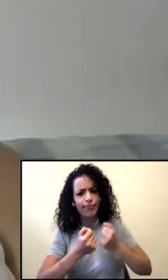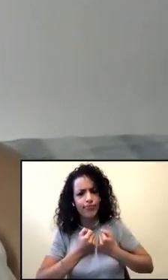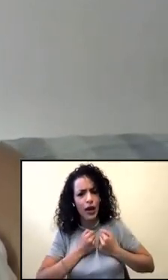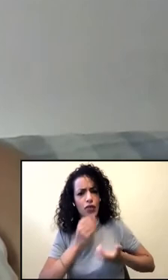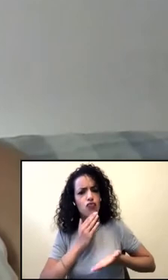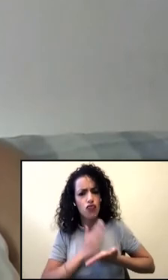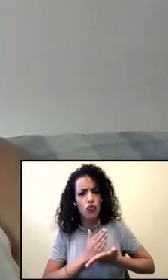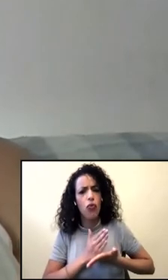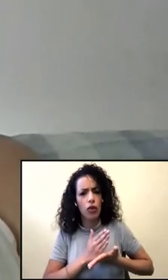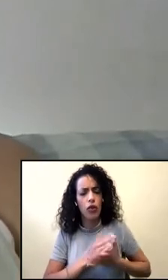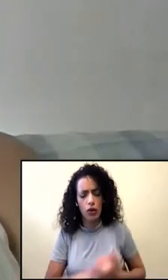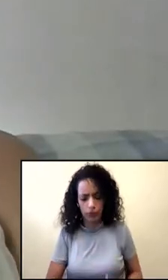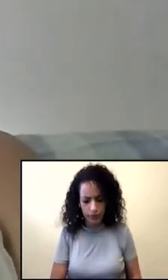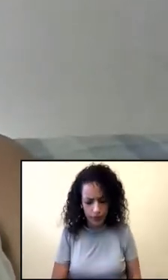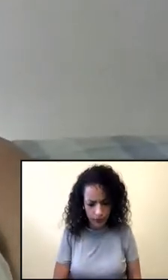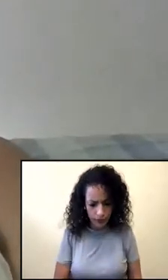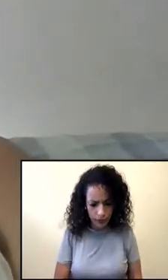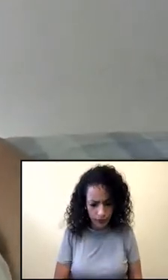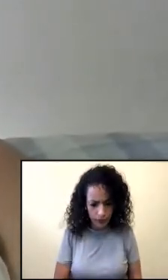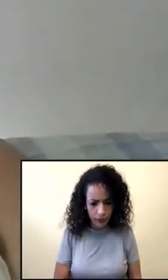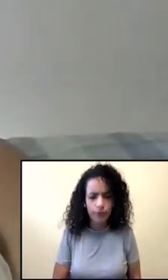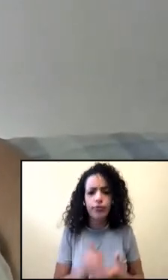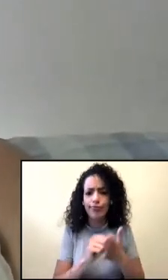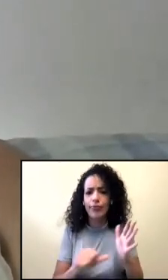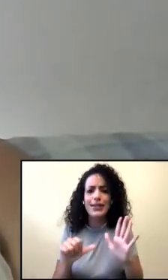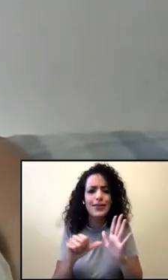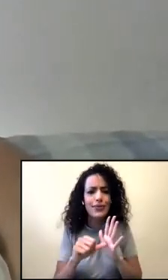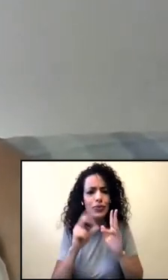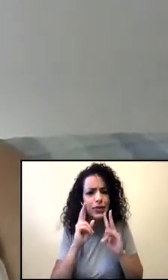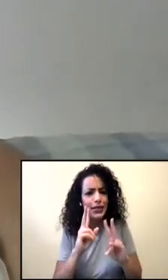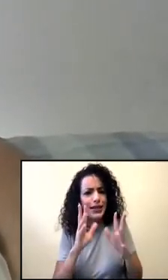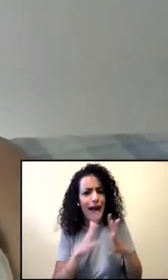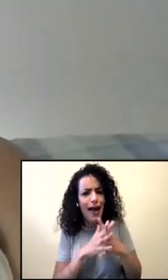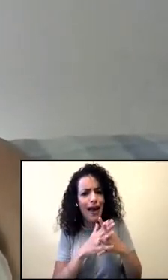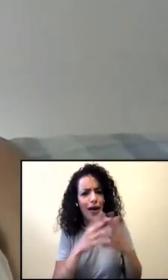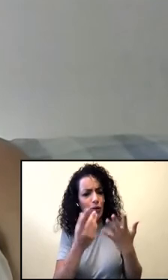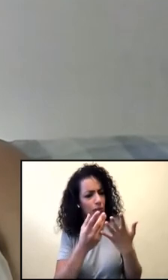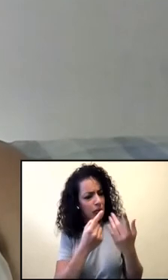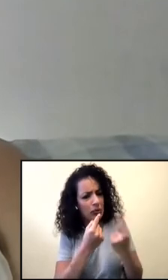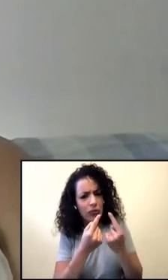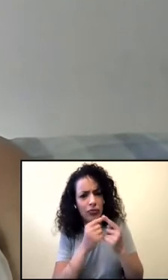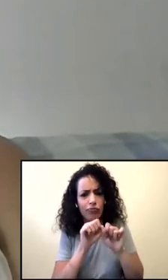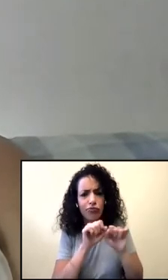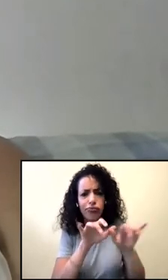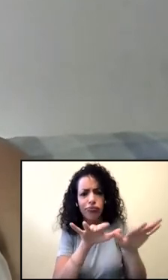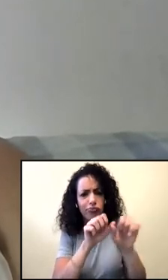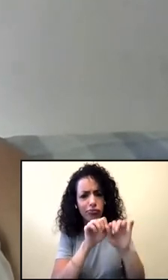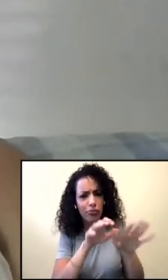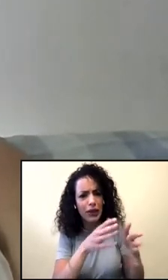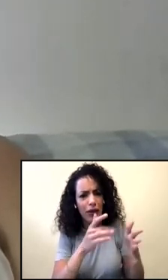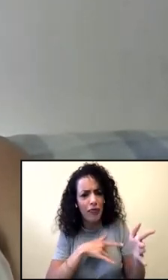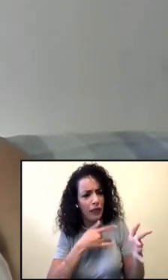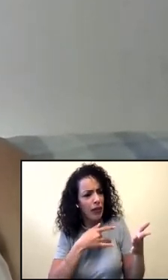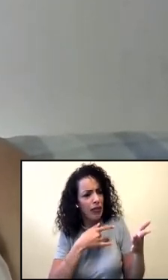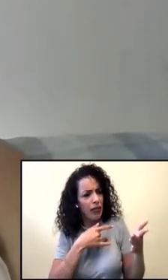how things were being reported on mainstream media. It was like as if the reporters were living